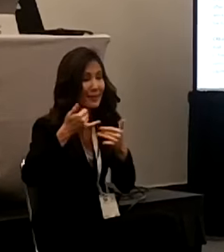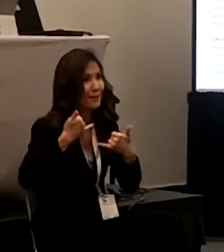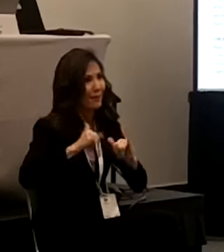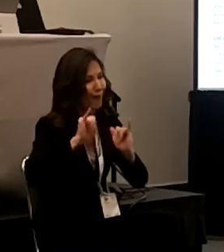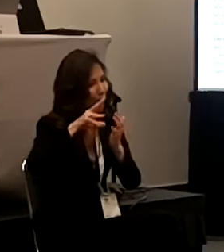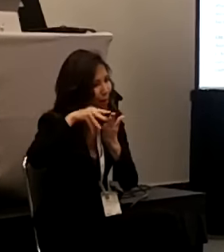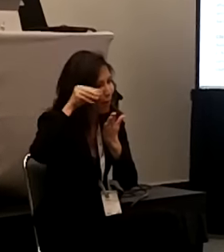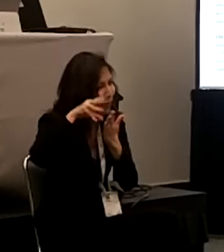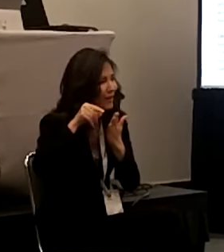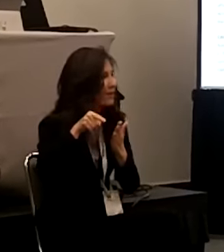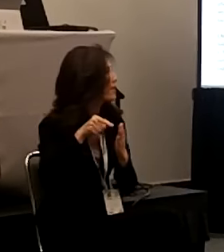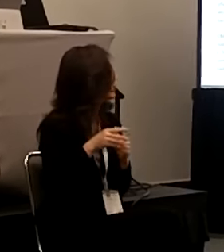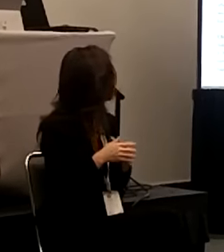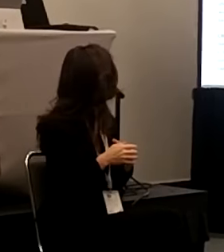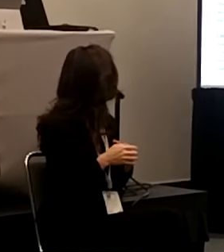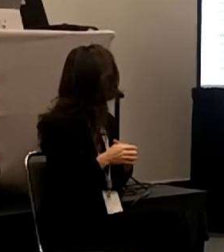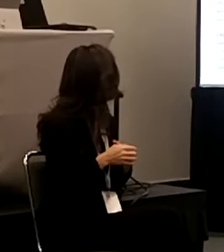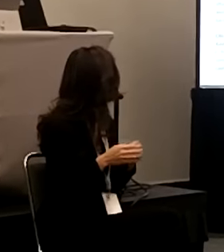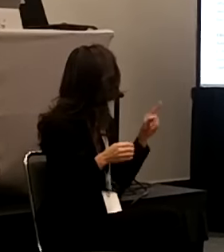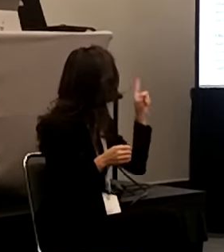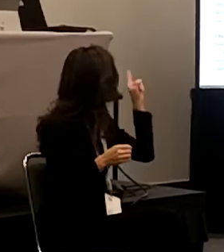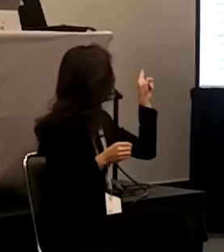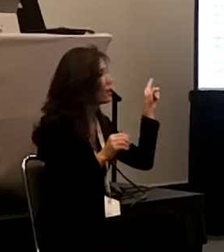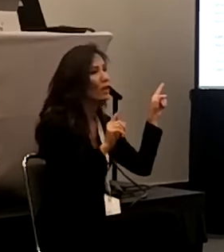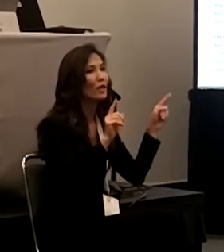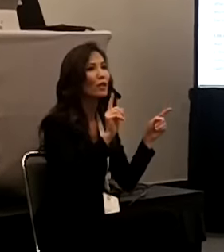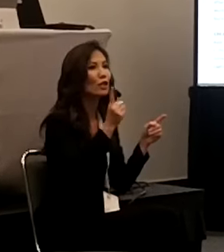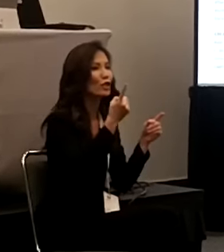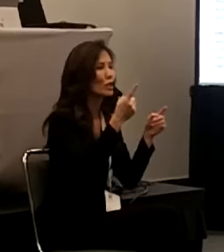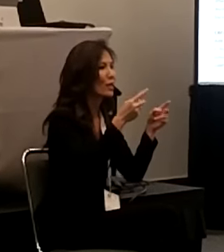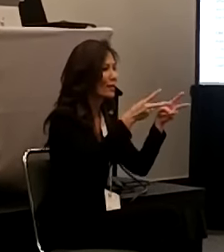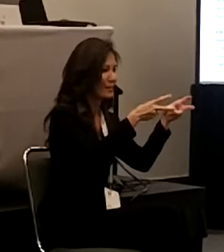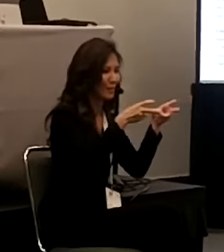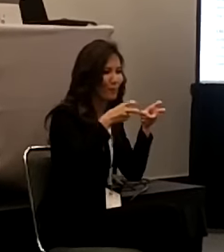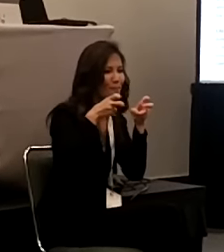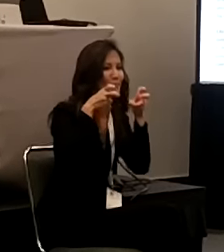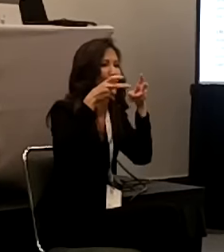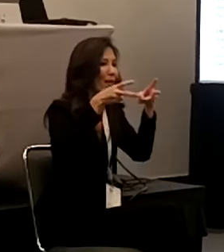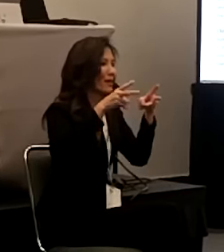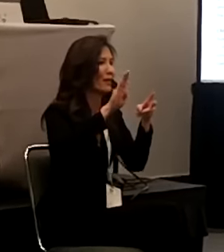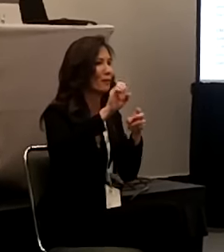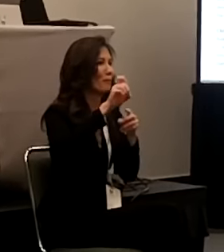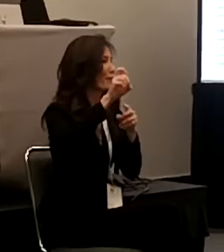But you just paste everything into that little box, you see I have the very first line